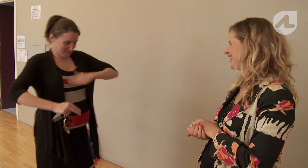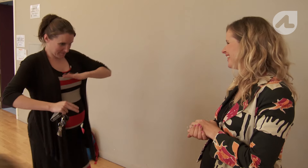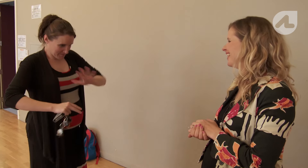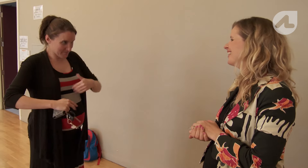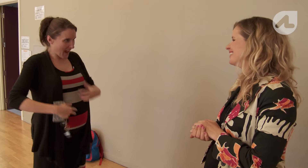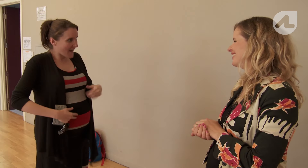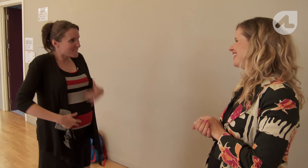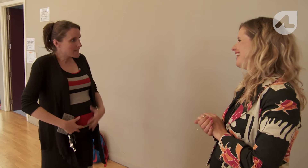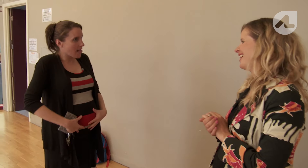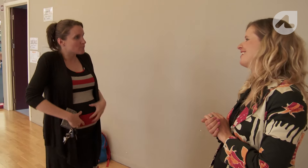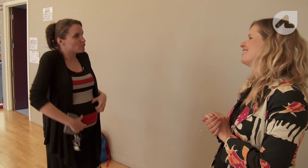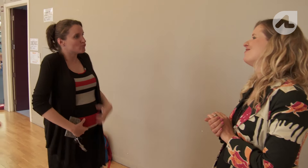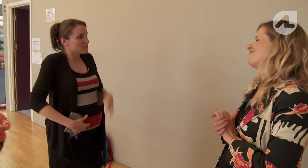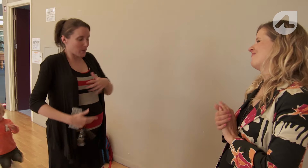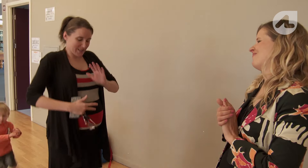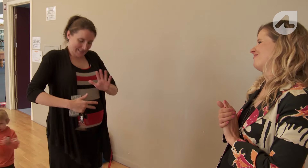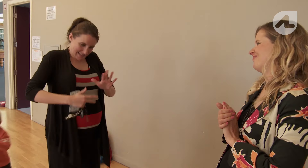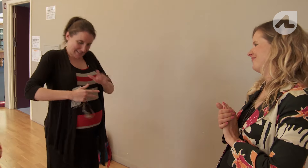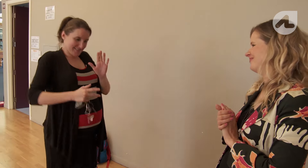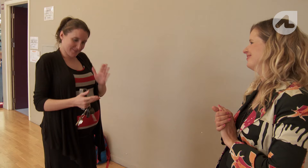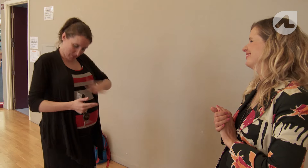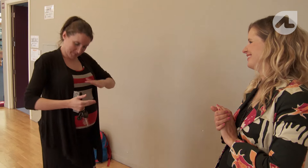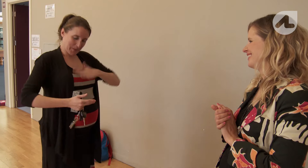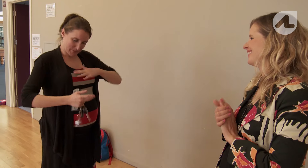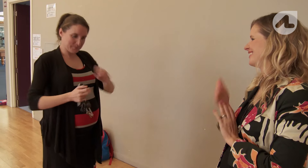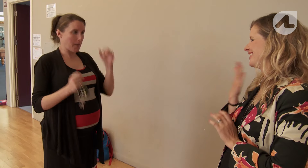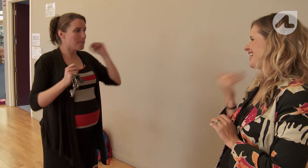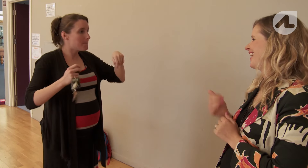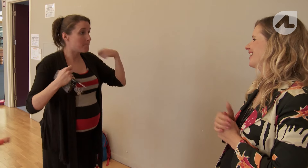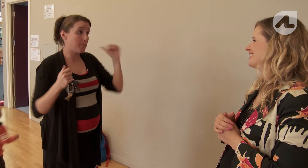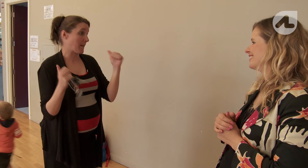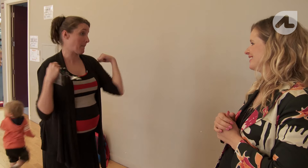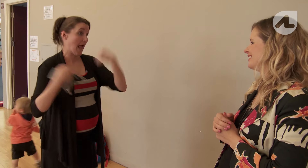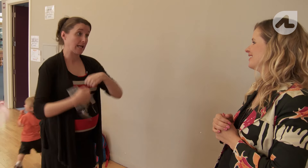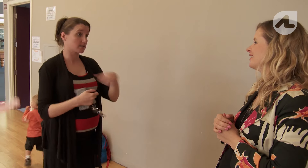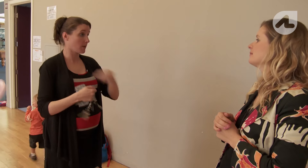Feel the baby squirming and I was like, wow, okay patience Sarah, calm down...